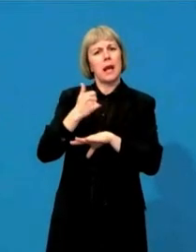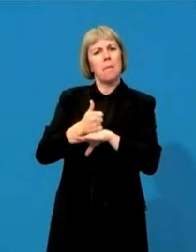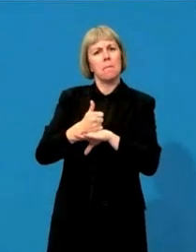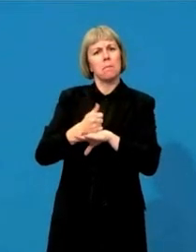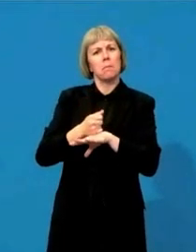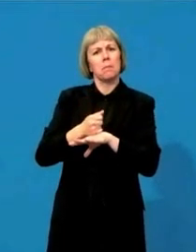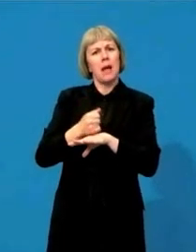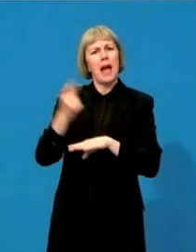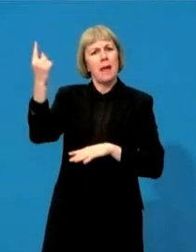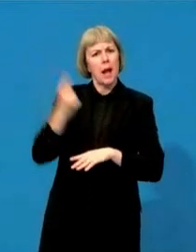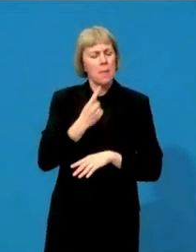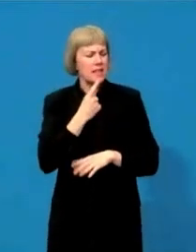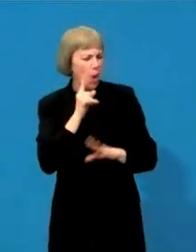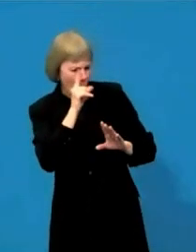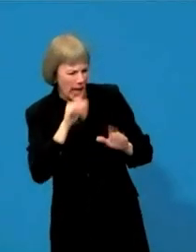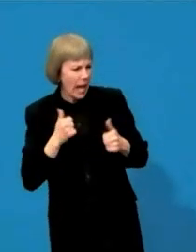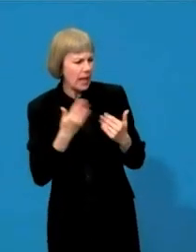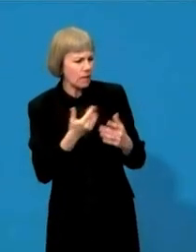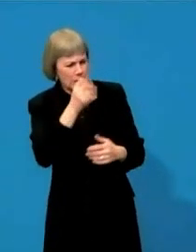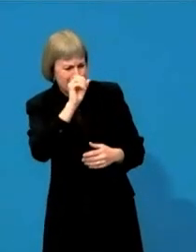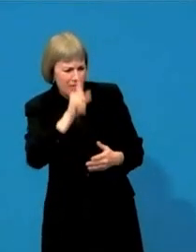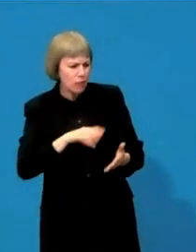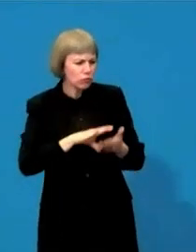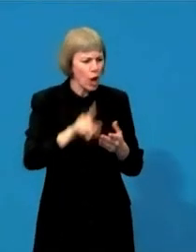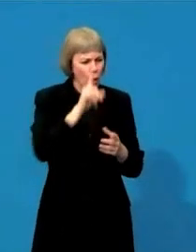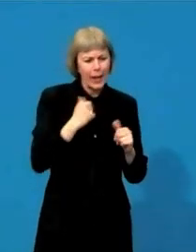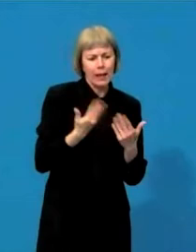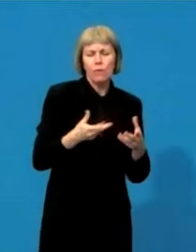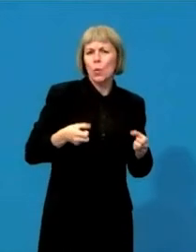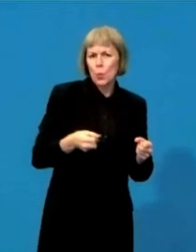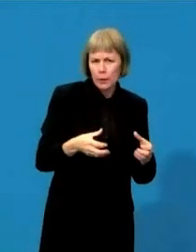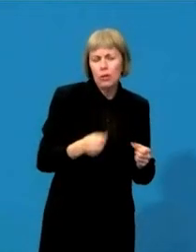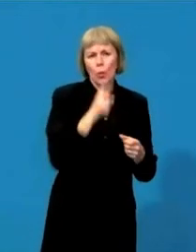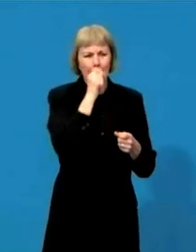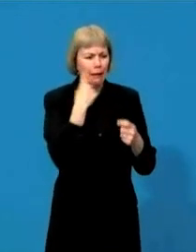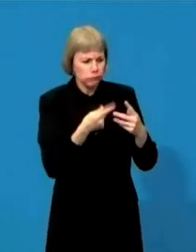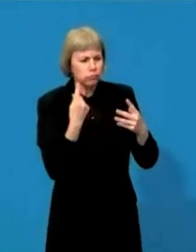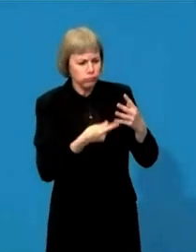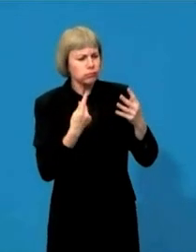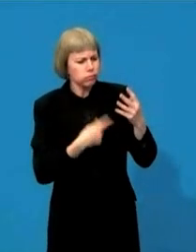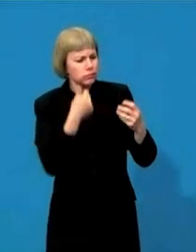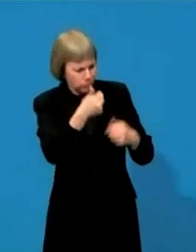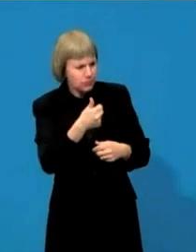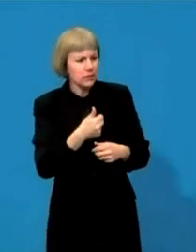It's like they have created this hope and this expectation and then let them down. They would have been better off just not - not knowing about it.